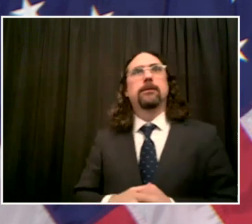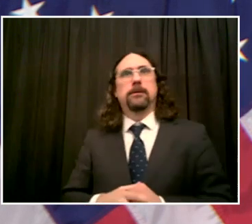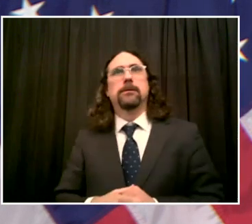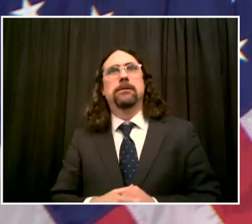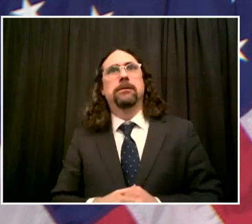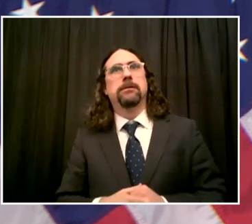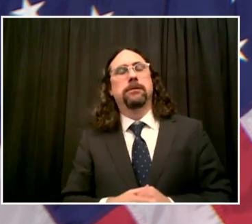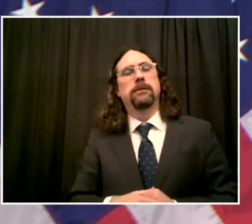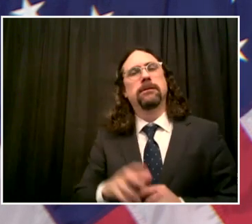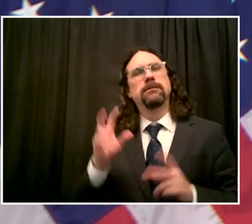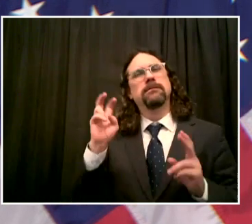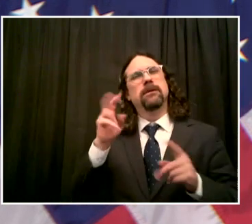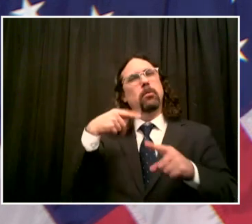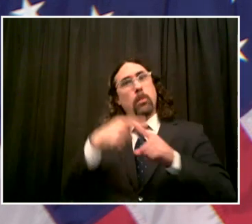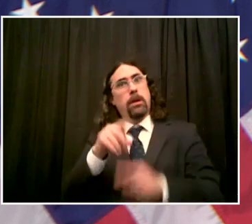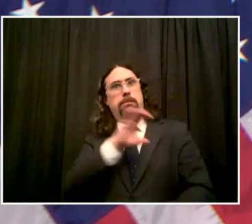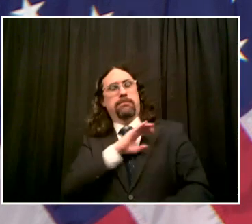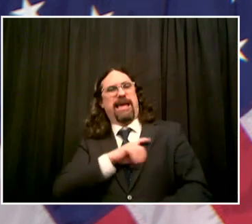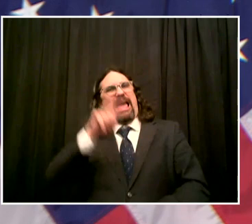THAT'S PART OF THE STRATEGY AS